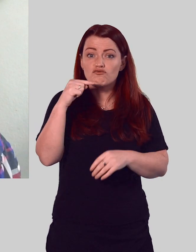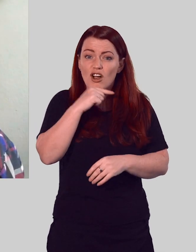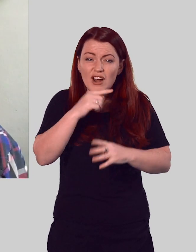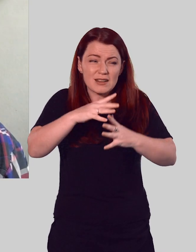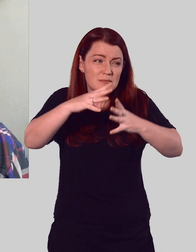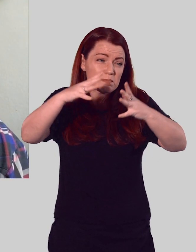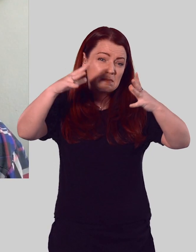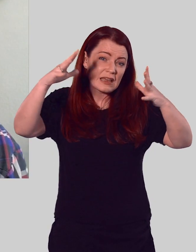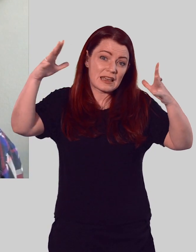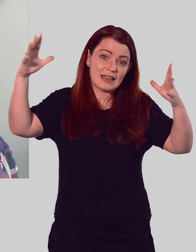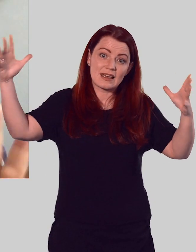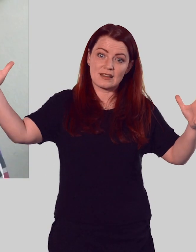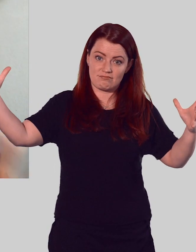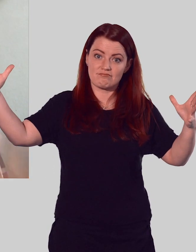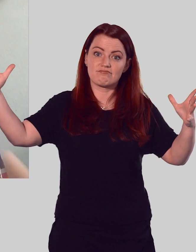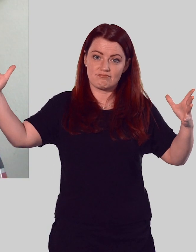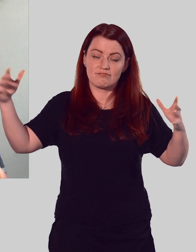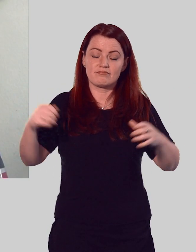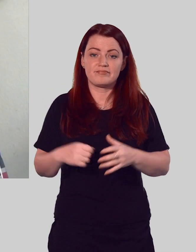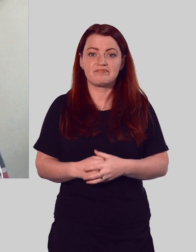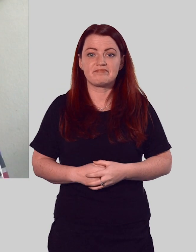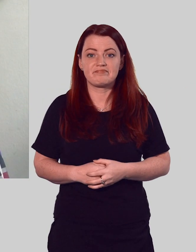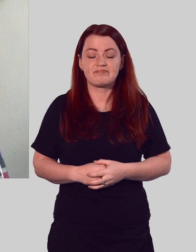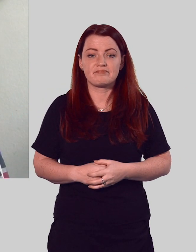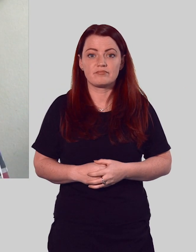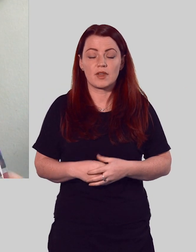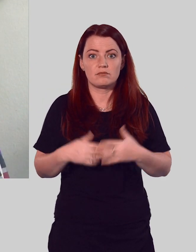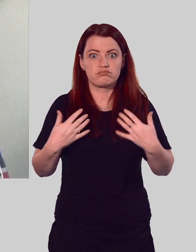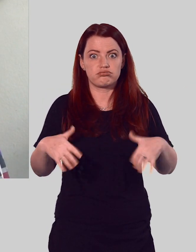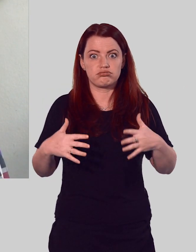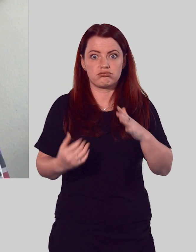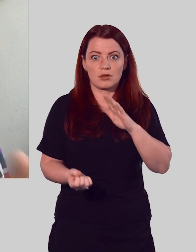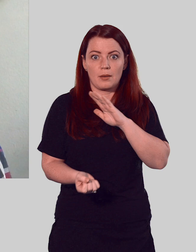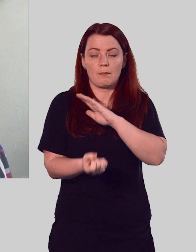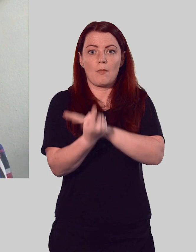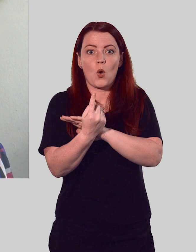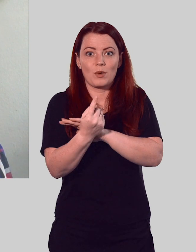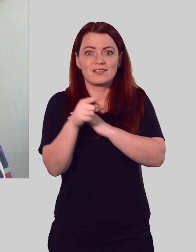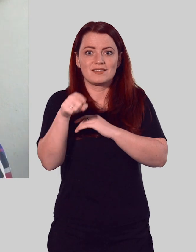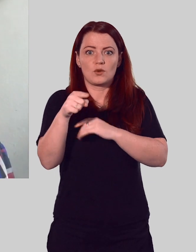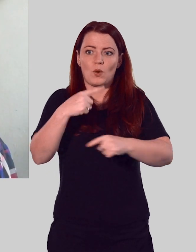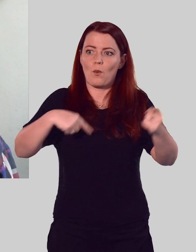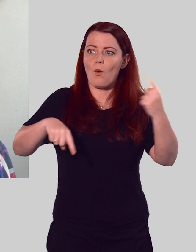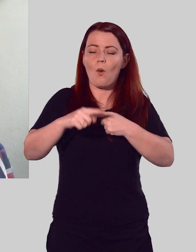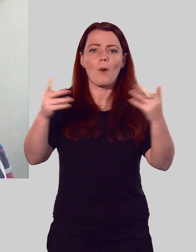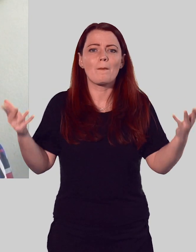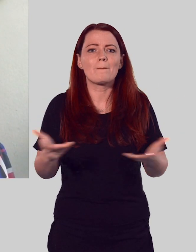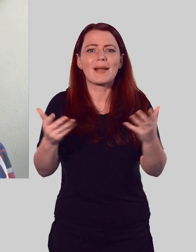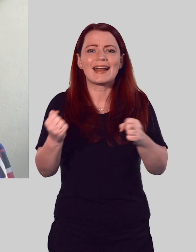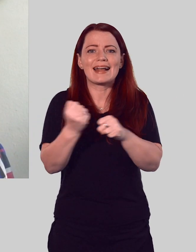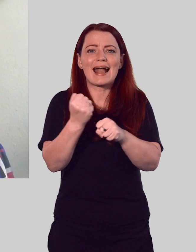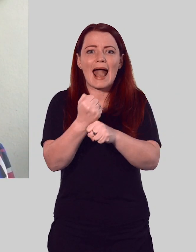There was an incredible moment in the workshop where we were all playing the game in Grandmother's Footsteps adapting in the Zoom.